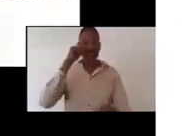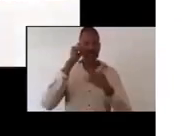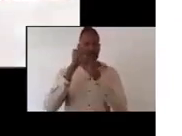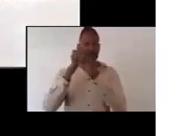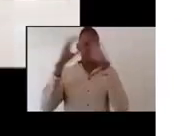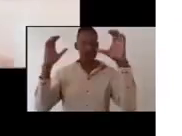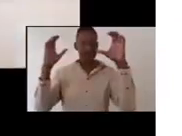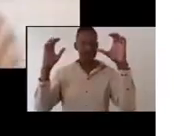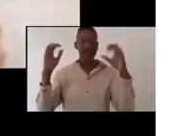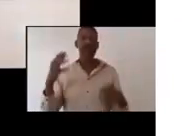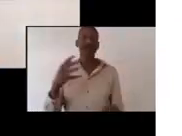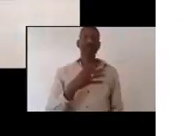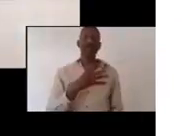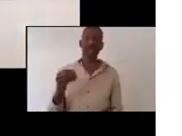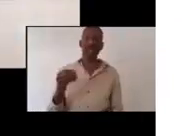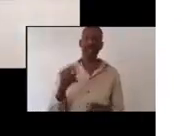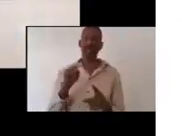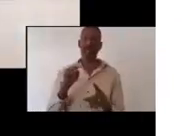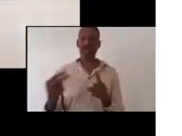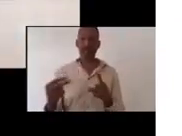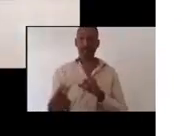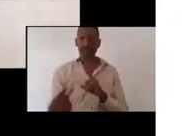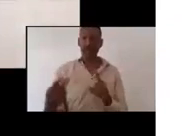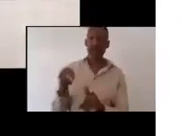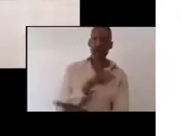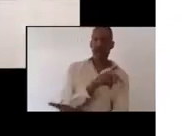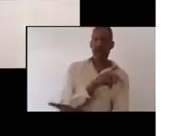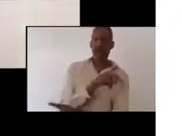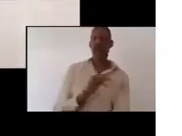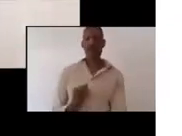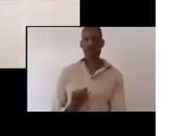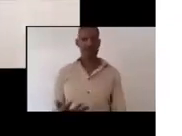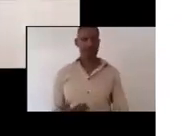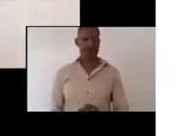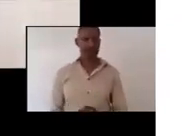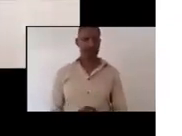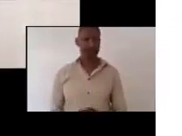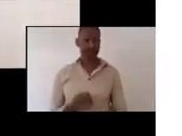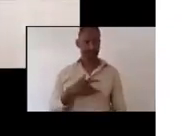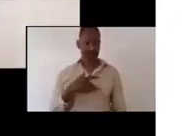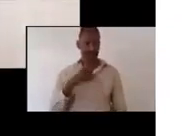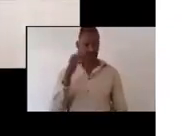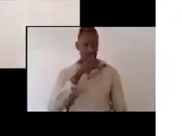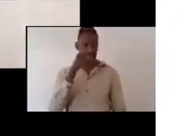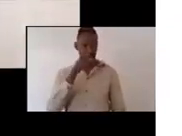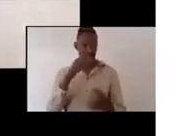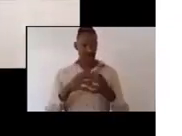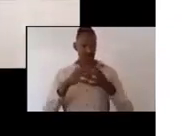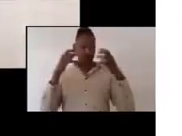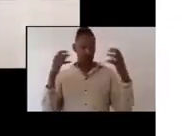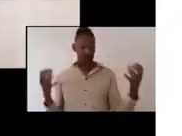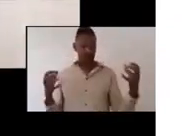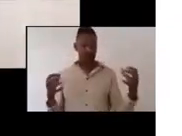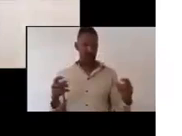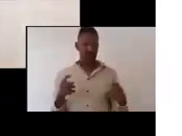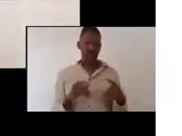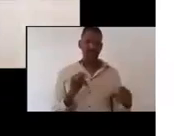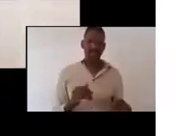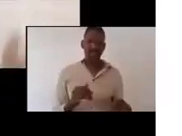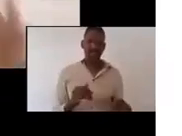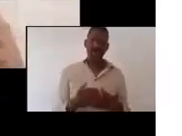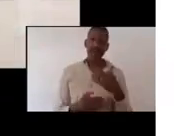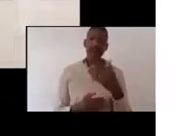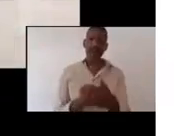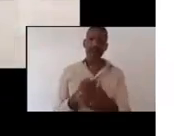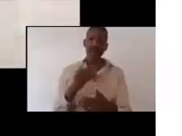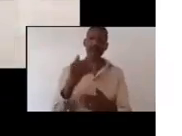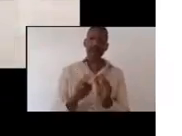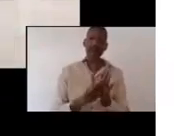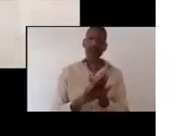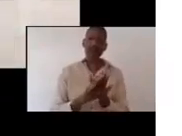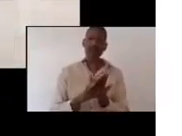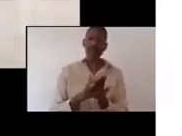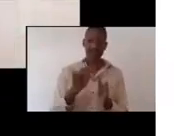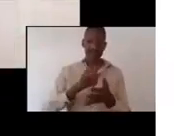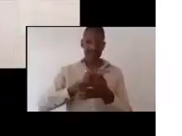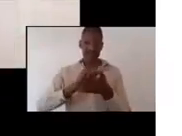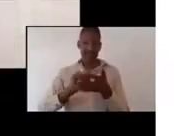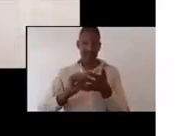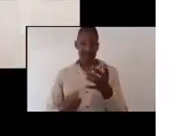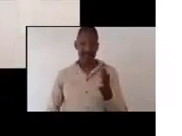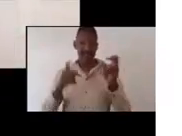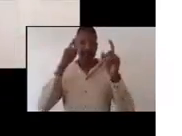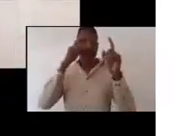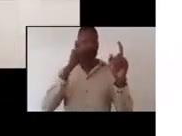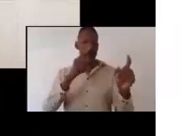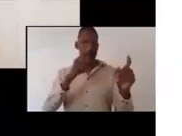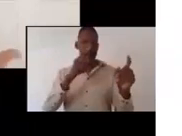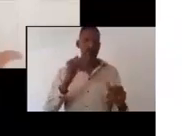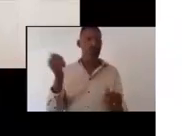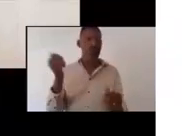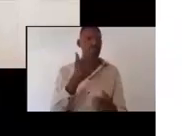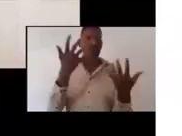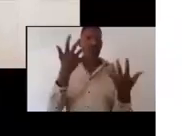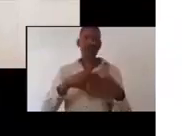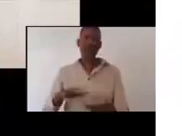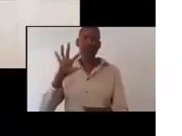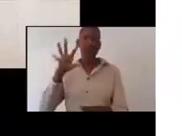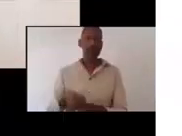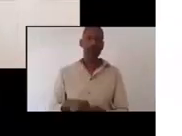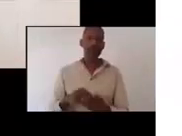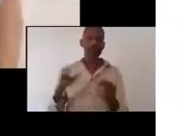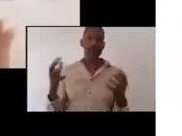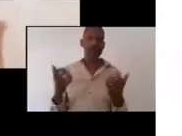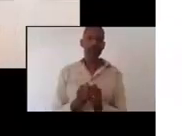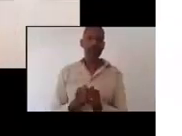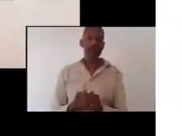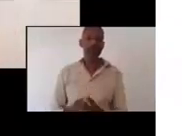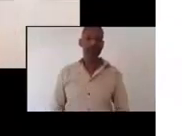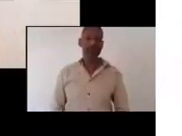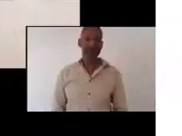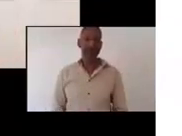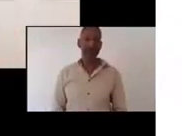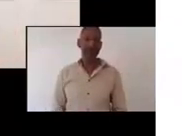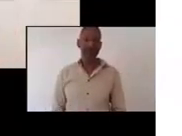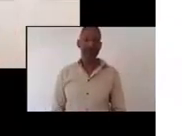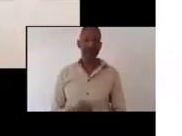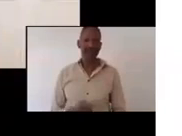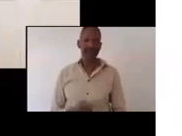While this might feel like a lot, this is what we consider as we design our steam programs. The habits of mind and skills are intertwined, like a web, they support each other, and are further strengthened and developed, as a whole, certain programs, focus